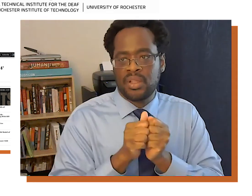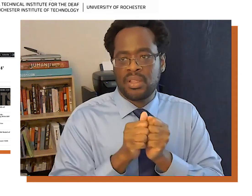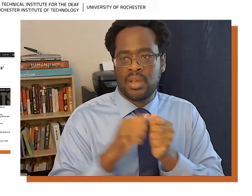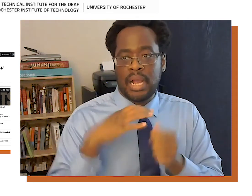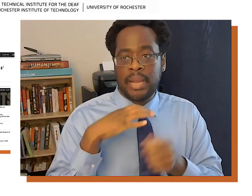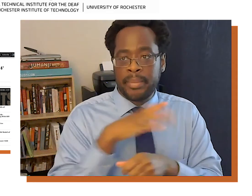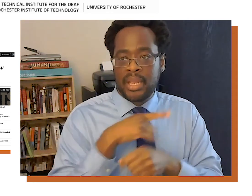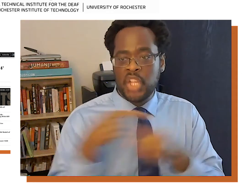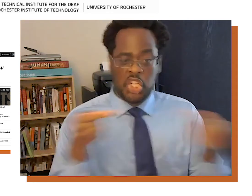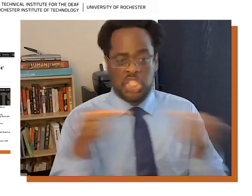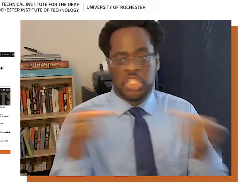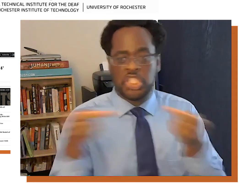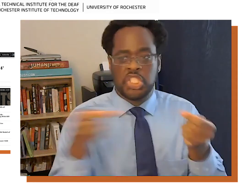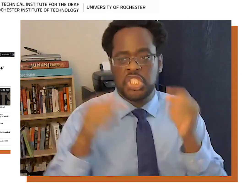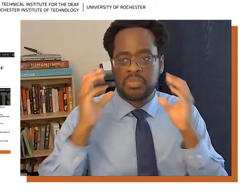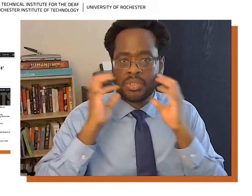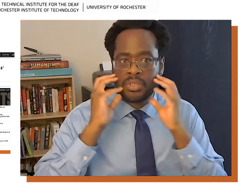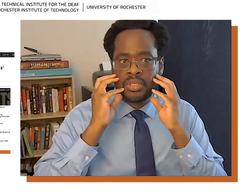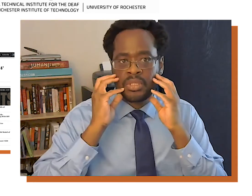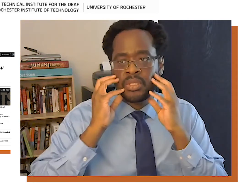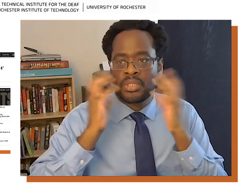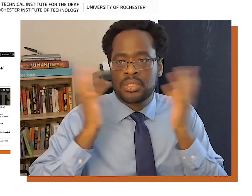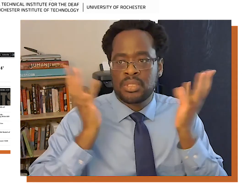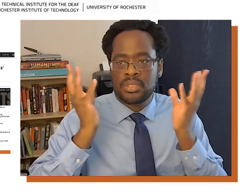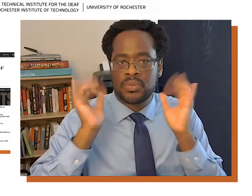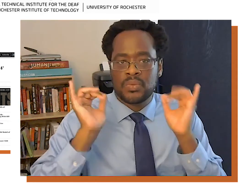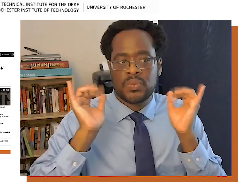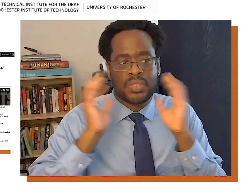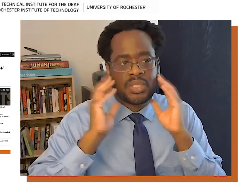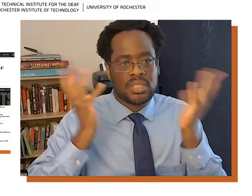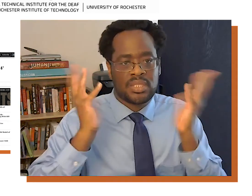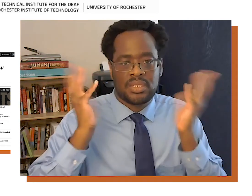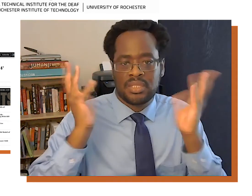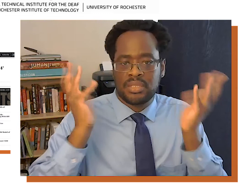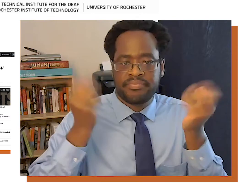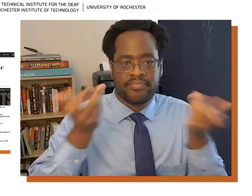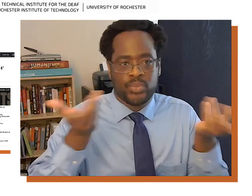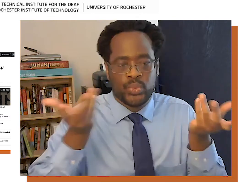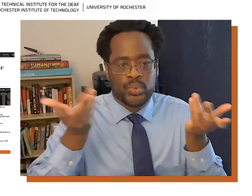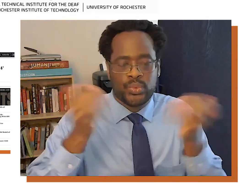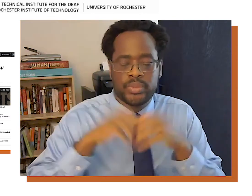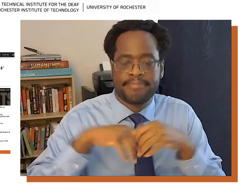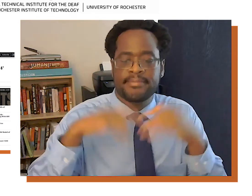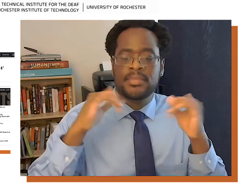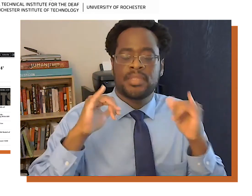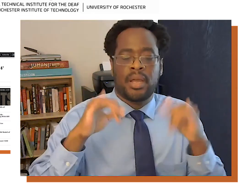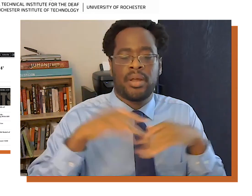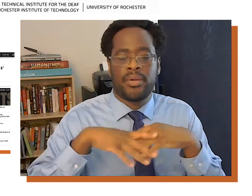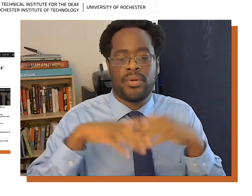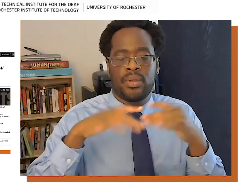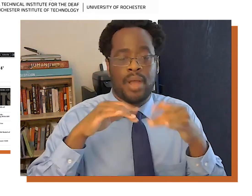that I had to deal with. There was a lot of infighting on my PhD committee, on my dissertation committee,